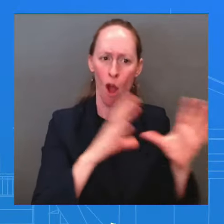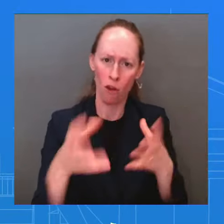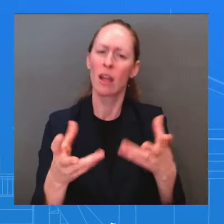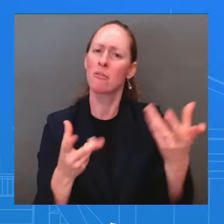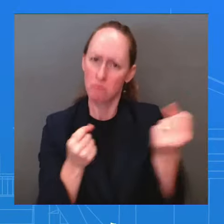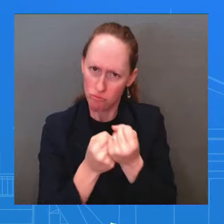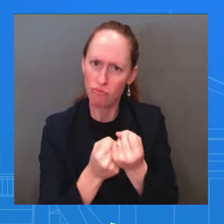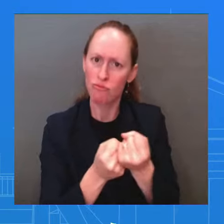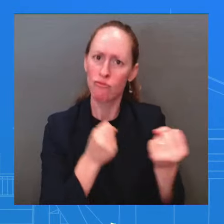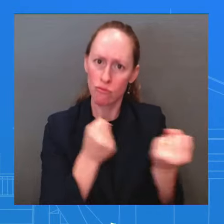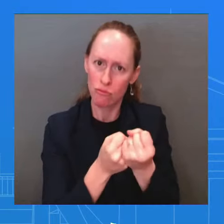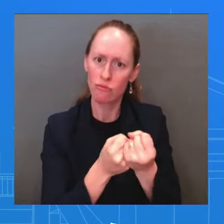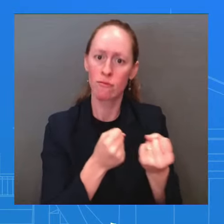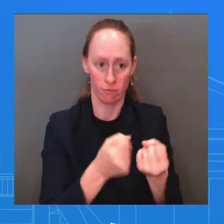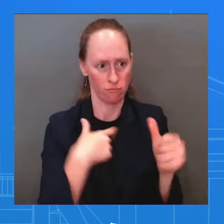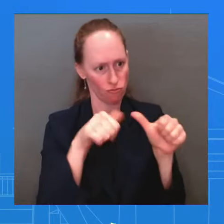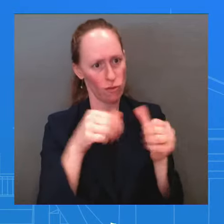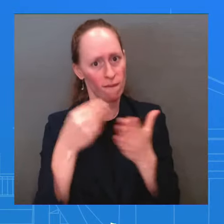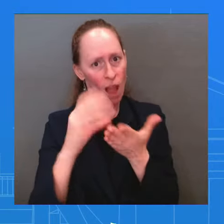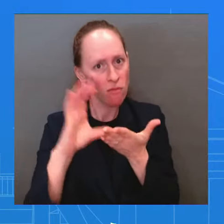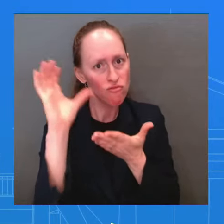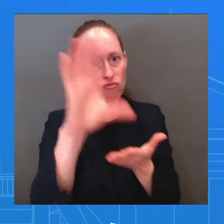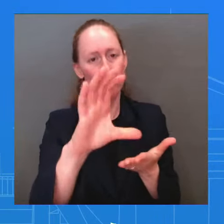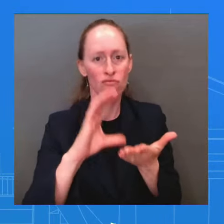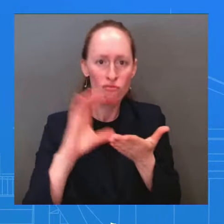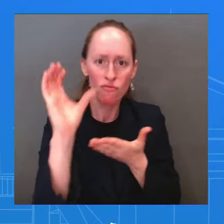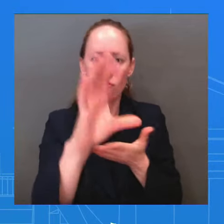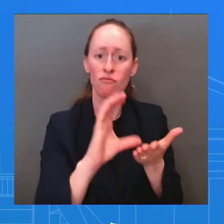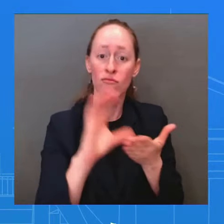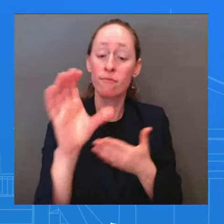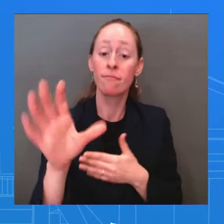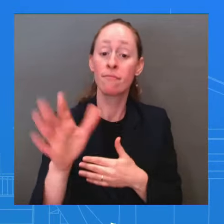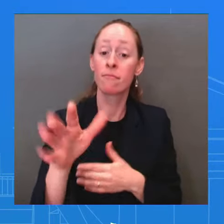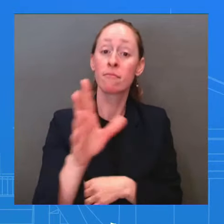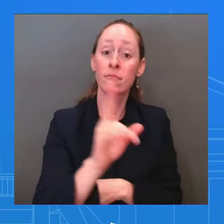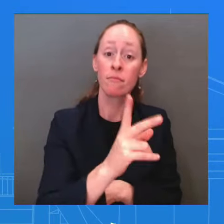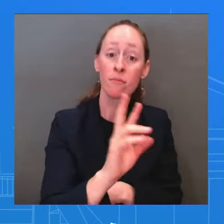because, frankly, Republicans and Democrats both recognize that the United States cannot --